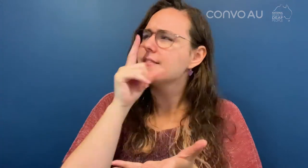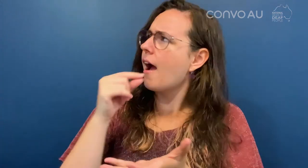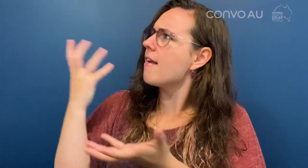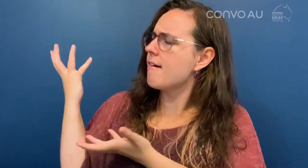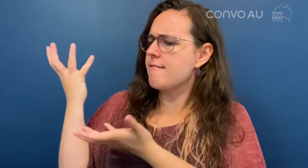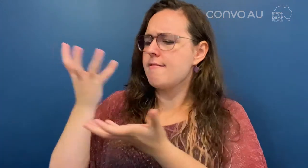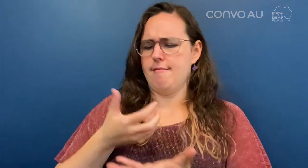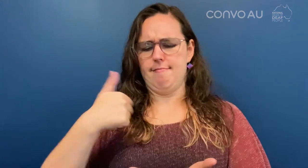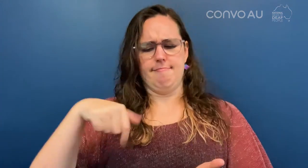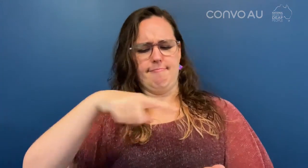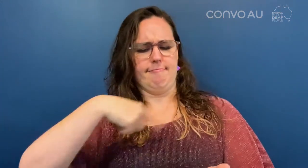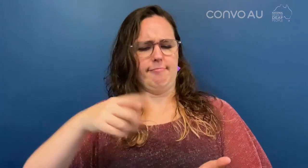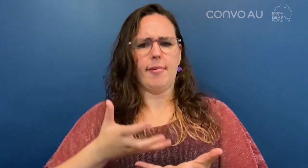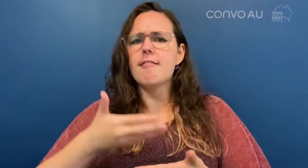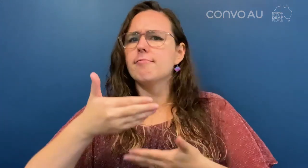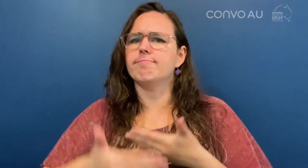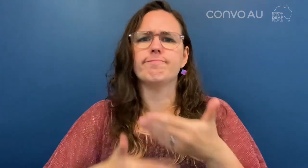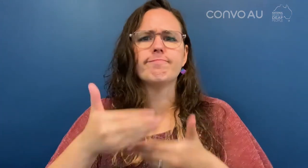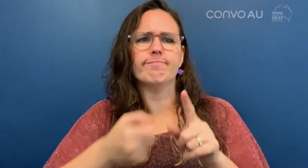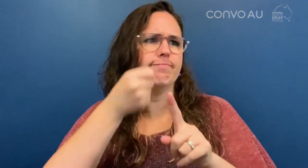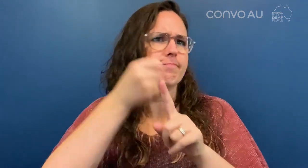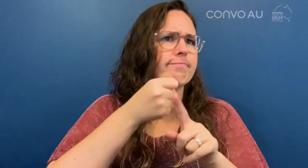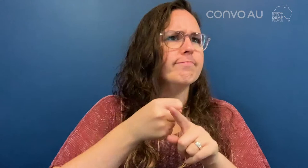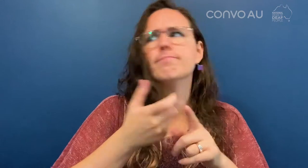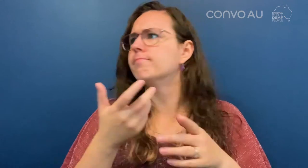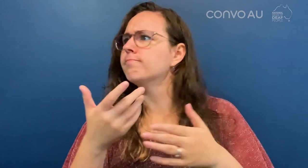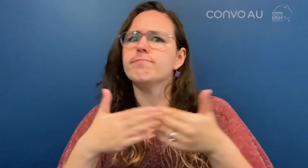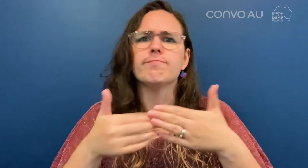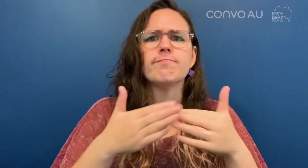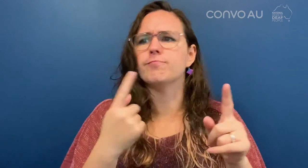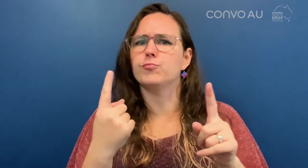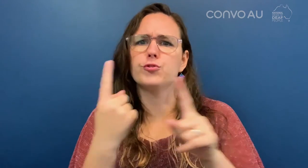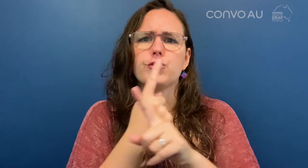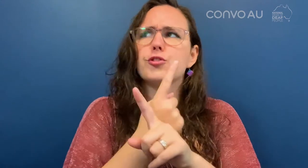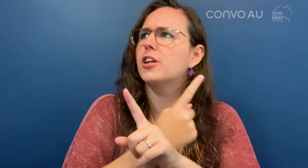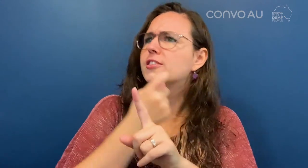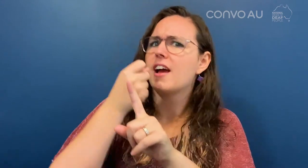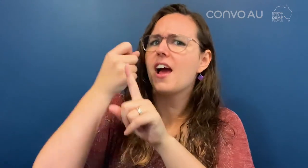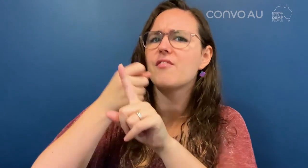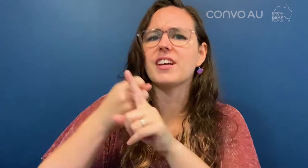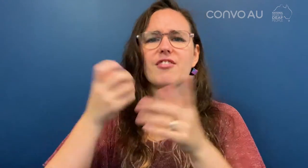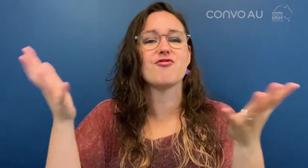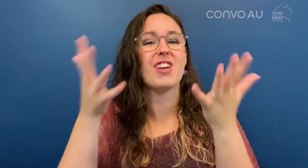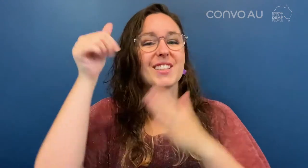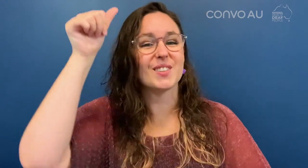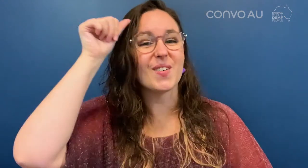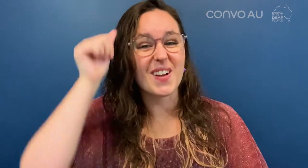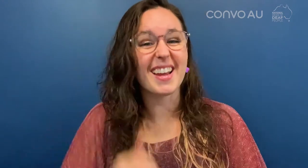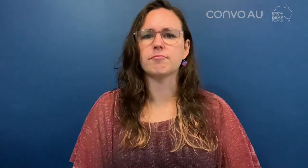They can continue to become leaders and continue advocating for our Deaf community.